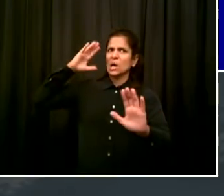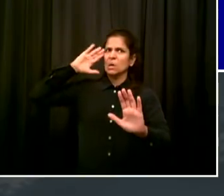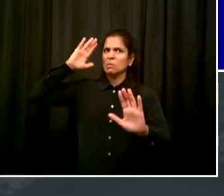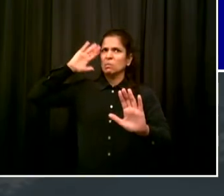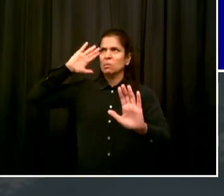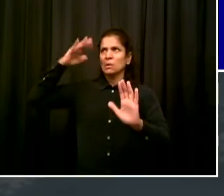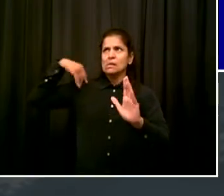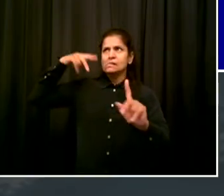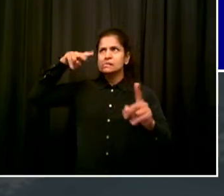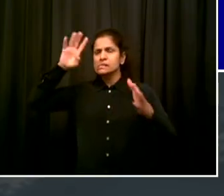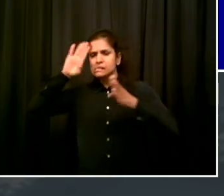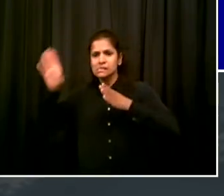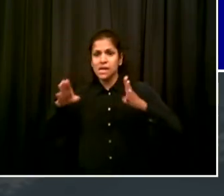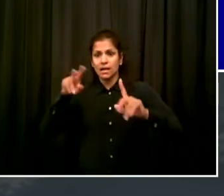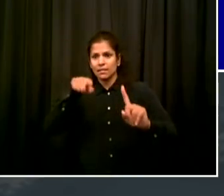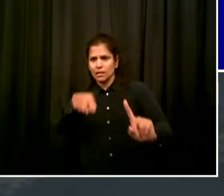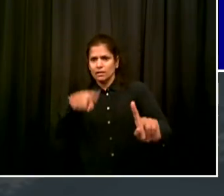FACT THAT WE ARE HERE IS BECAUSE